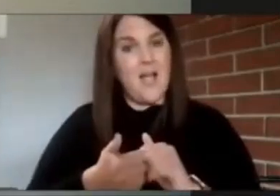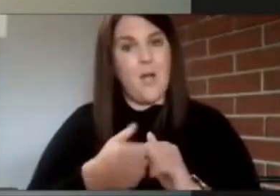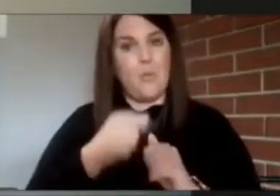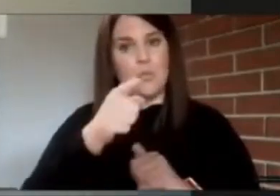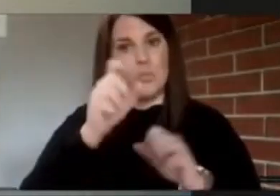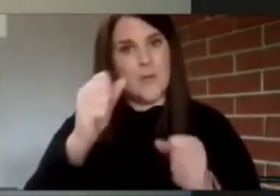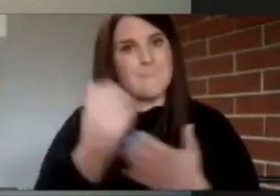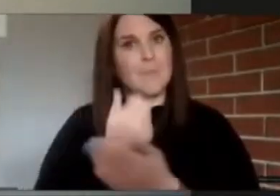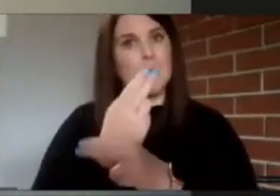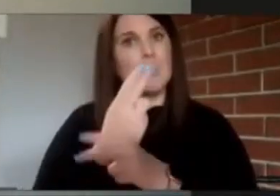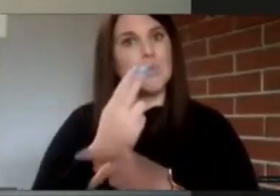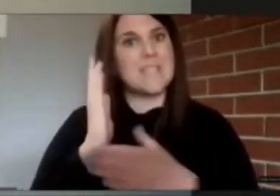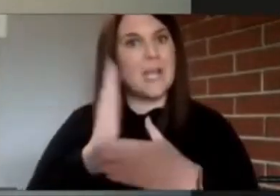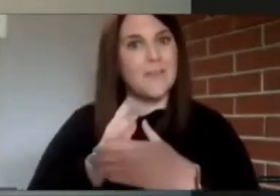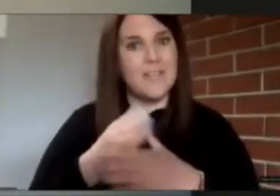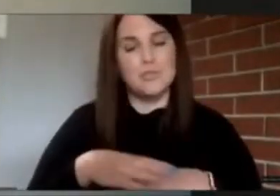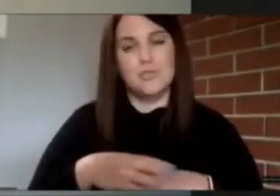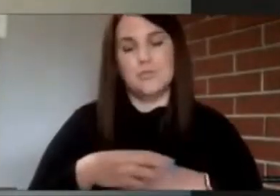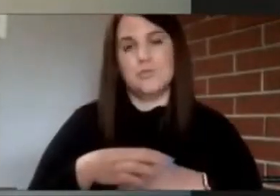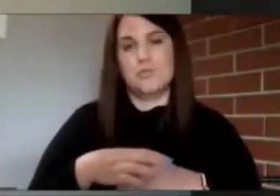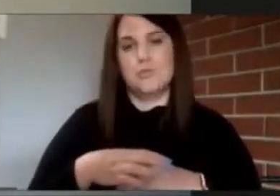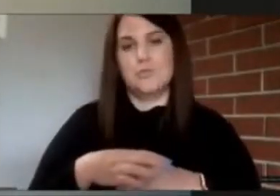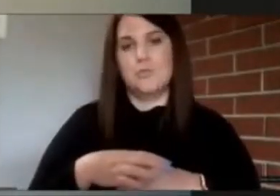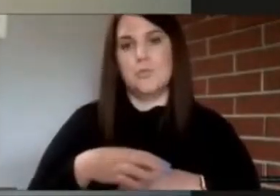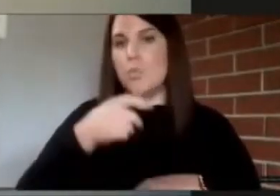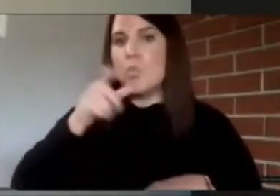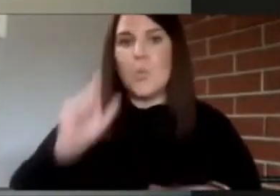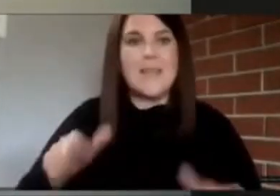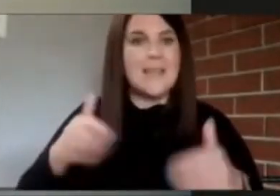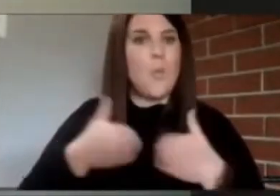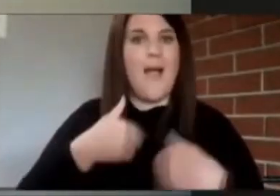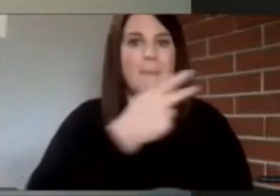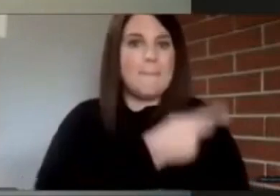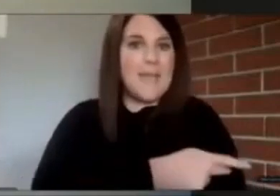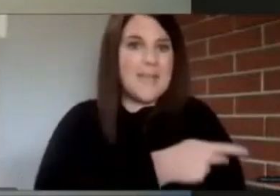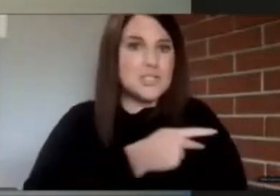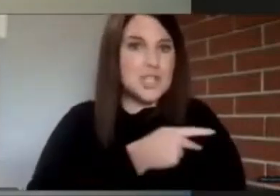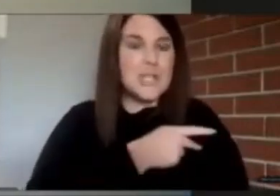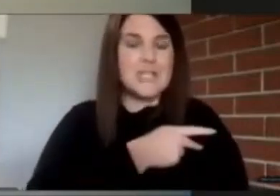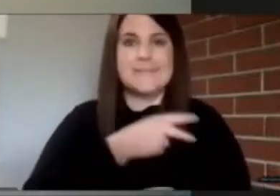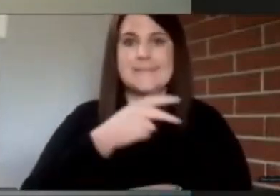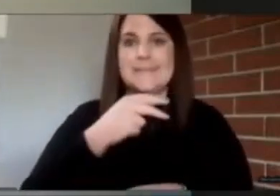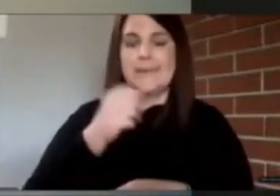This obviates us needing to have patients move and be in clinical -- in clinics and